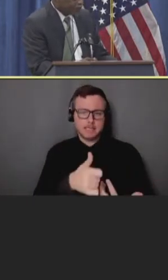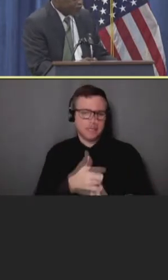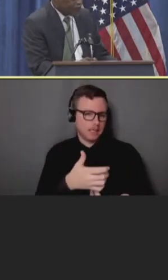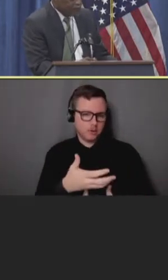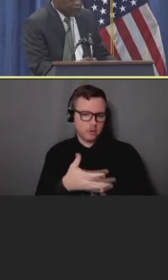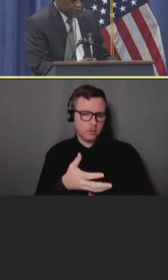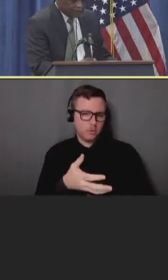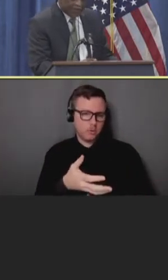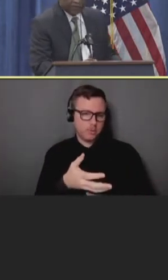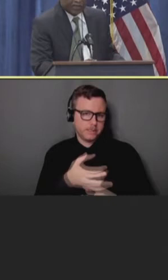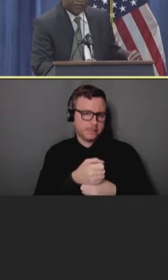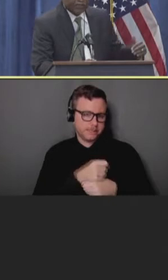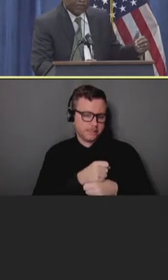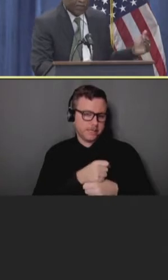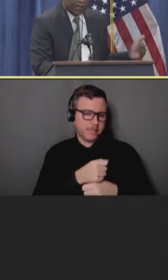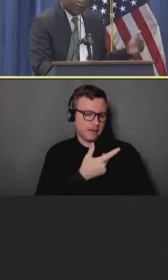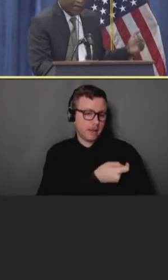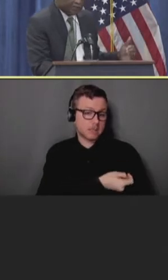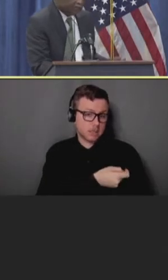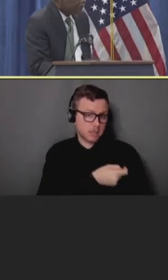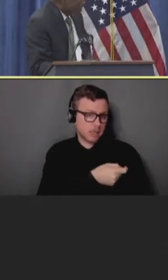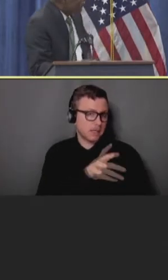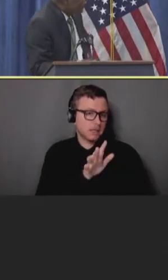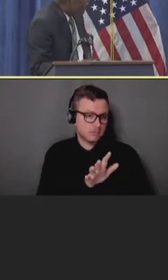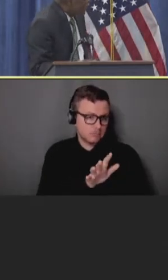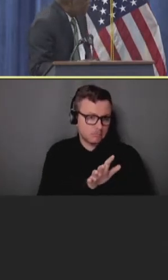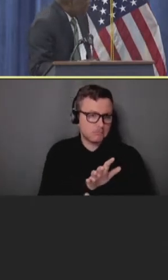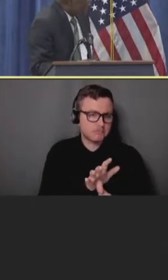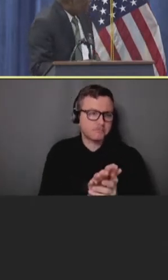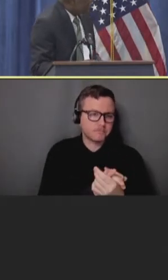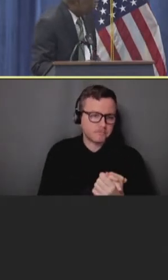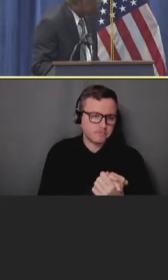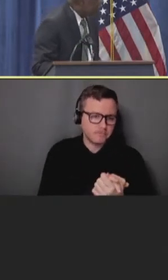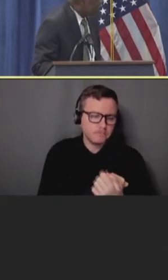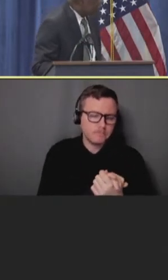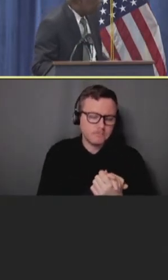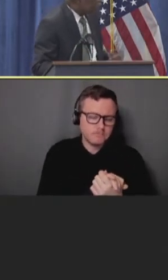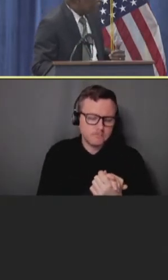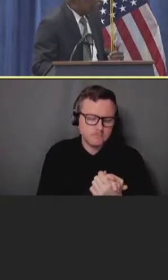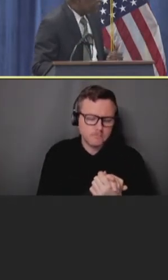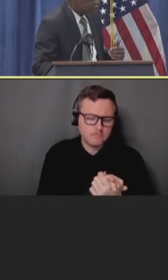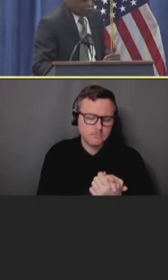a vaccination. And basically there was just